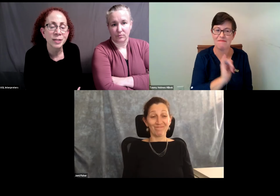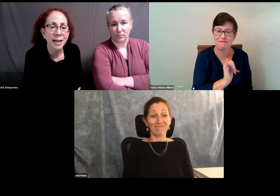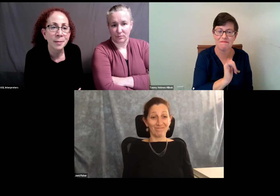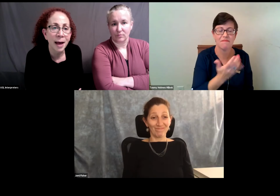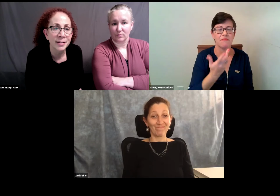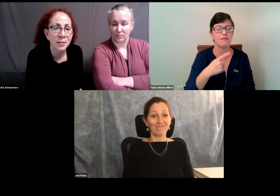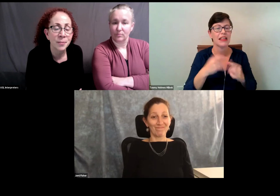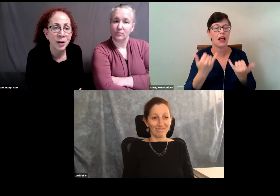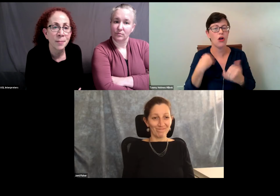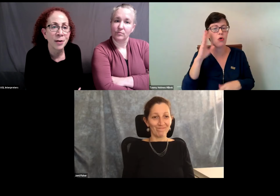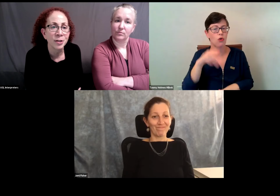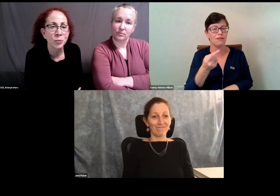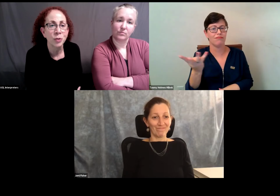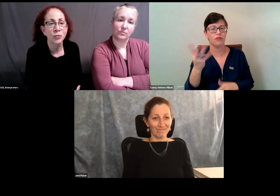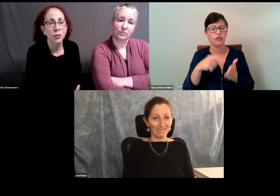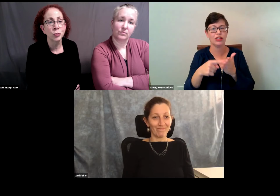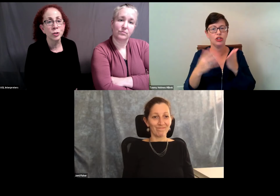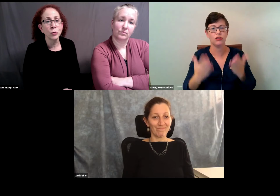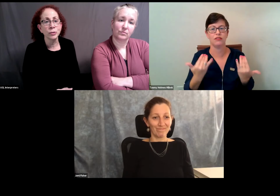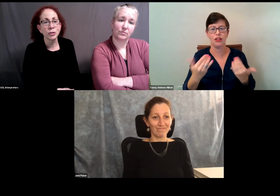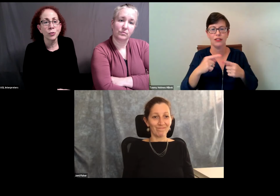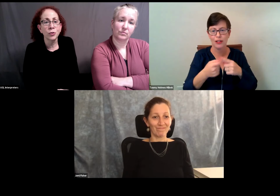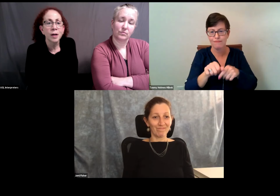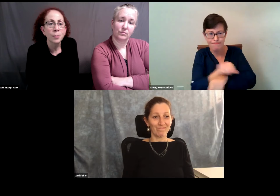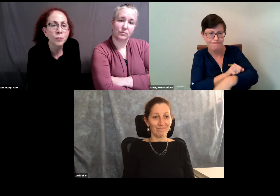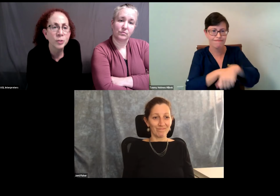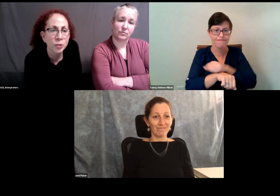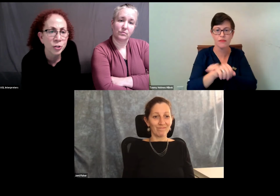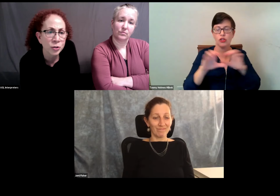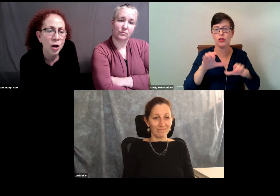getting access to your new batteries with scores goals so there's been a couple of researchers